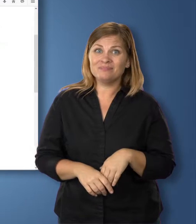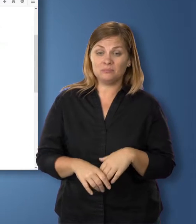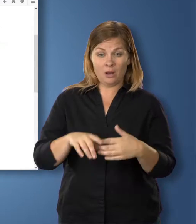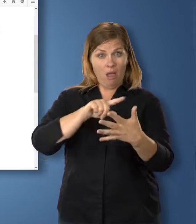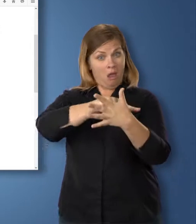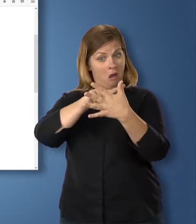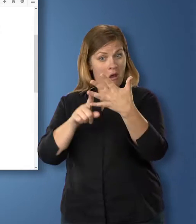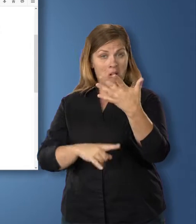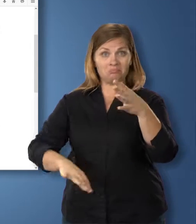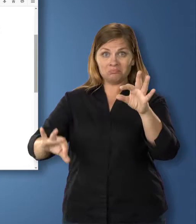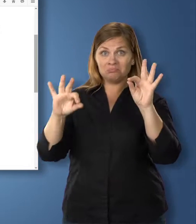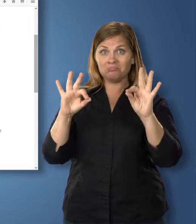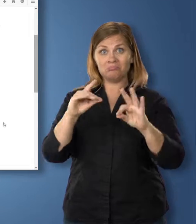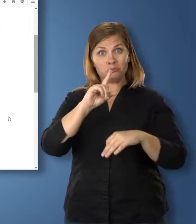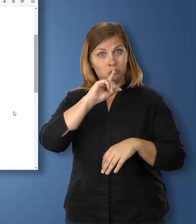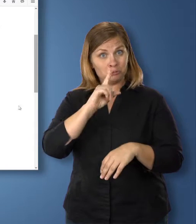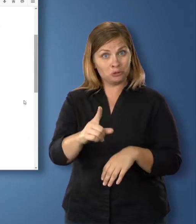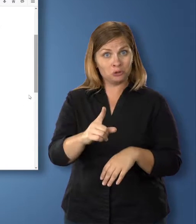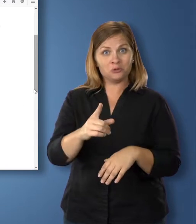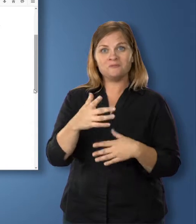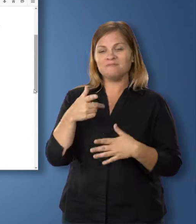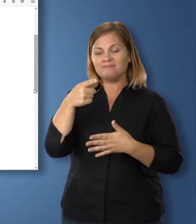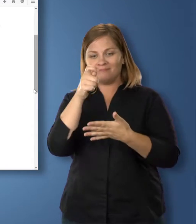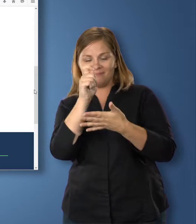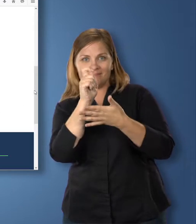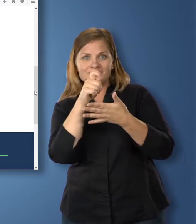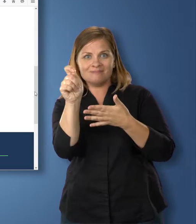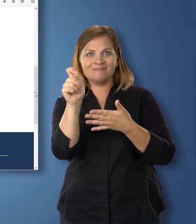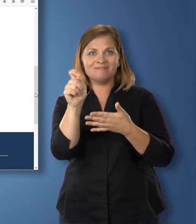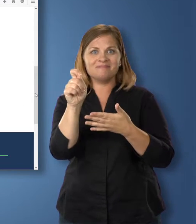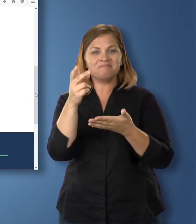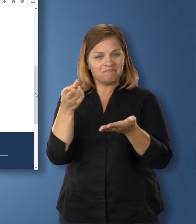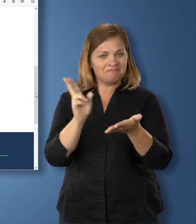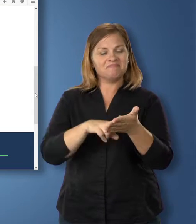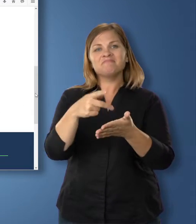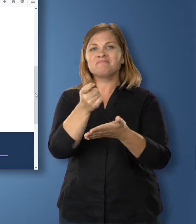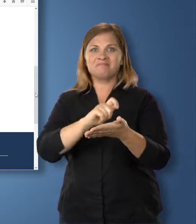If all of the statements are true for you, check the box next to the red statement.